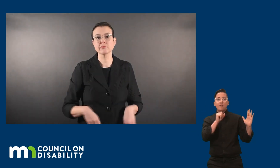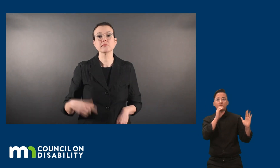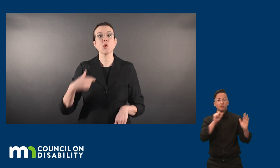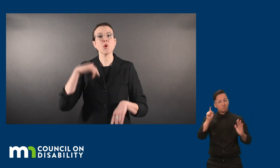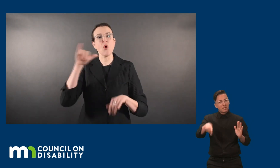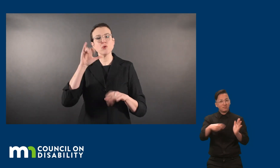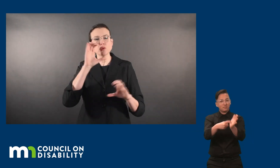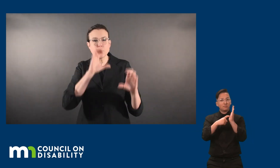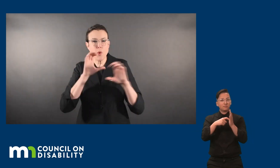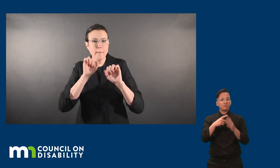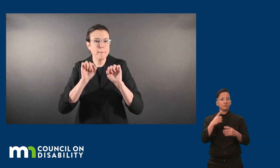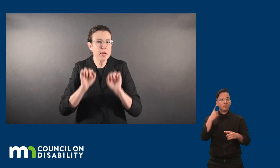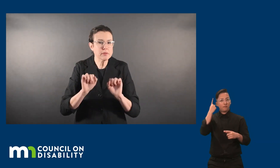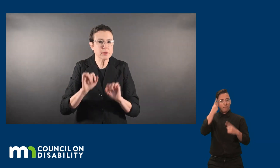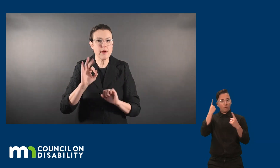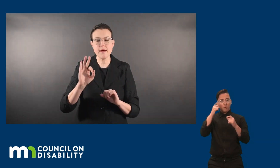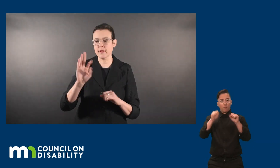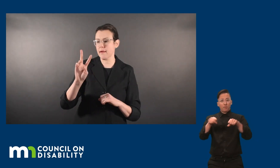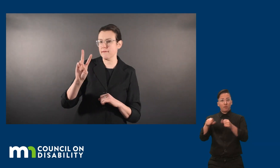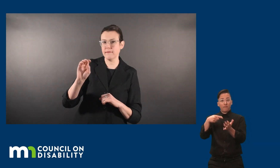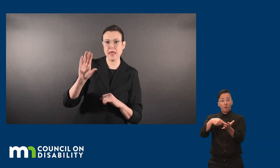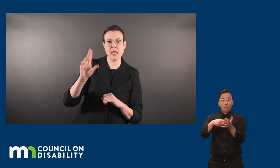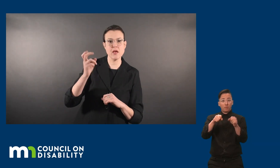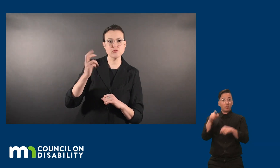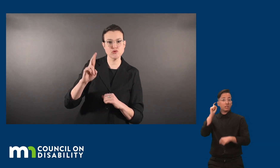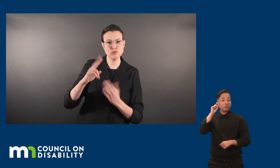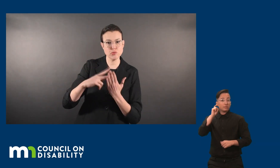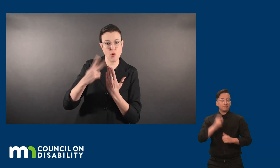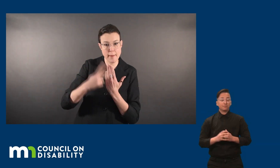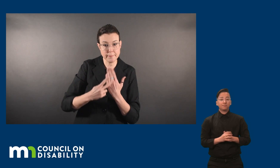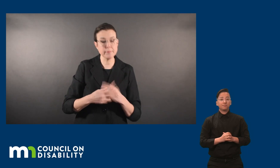We are also exploring the possibility of a voucher